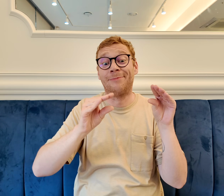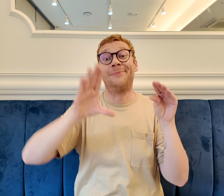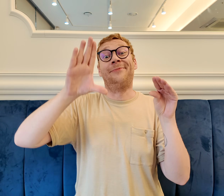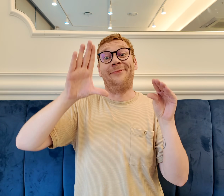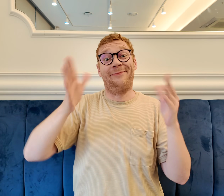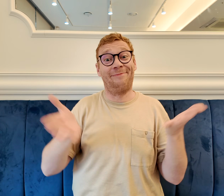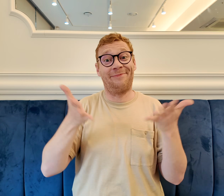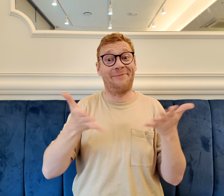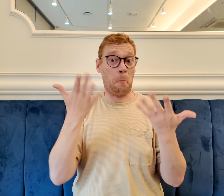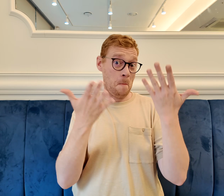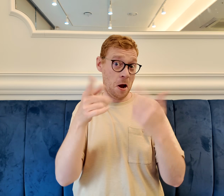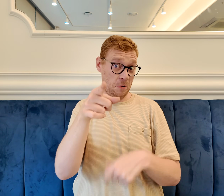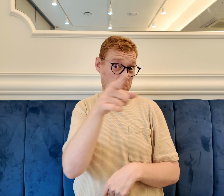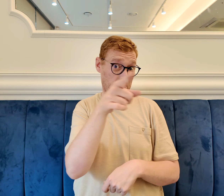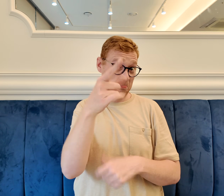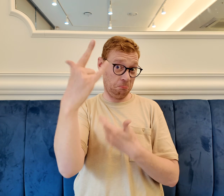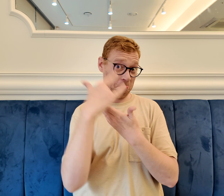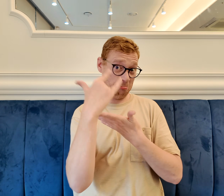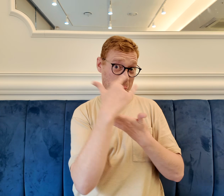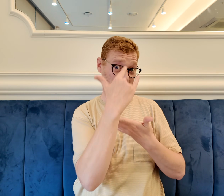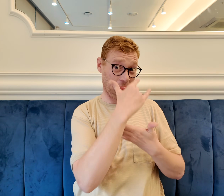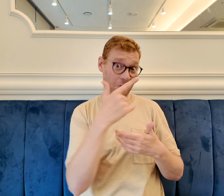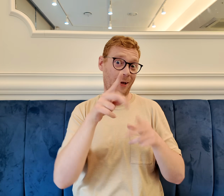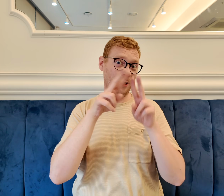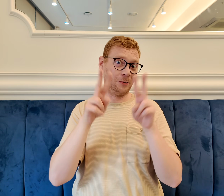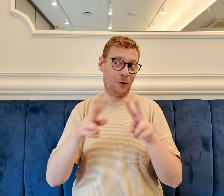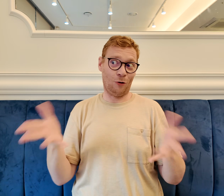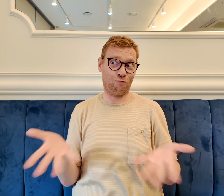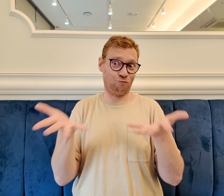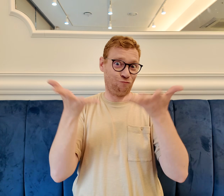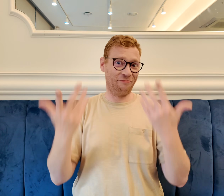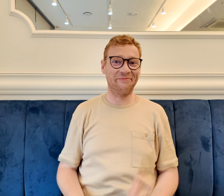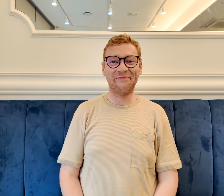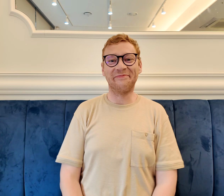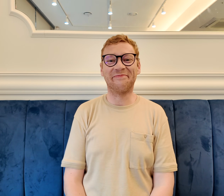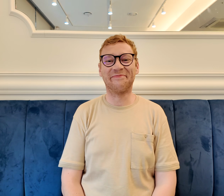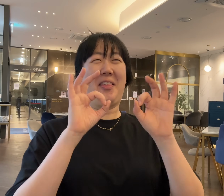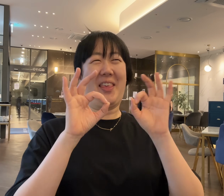it seems to be on the rise again these days. Perhaps if you come to Germany, you'll learn more international sign.